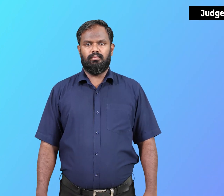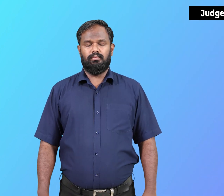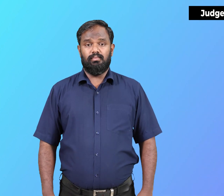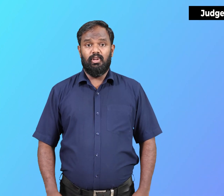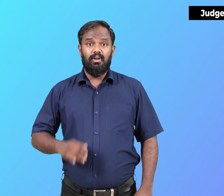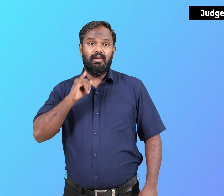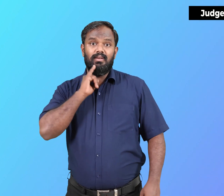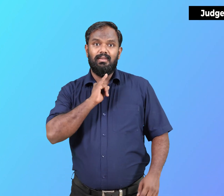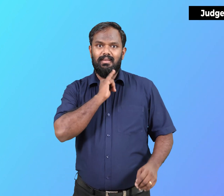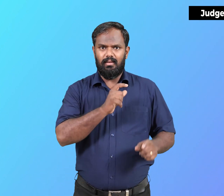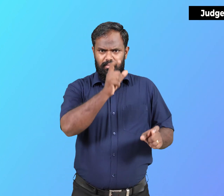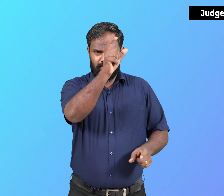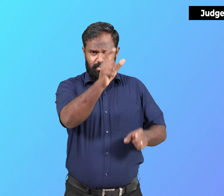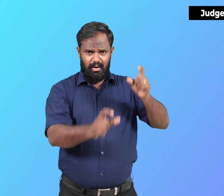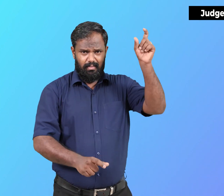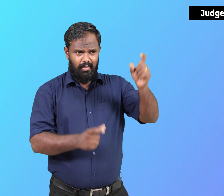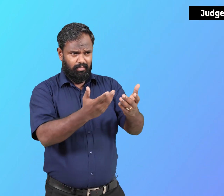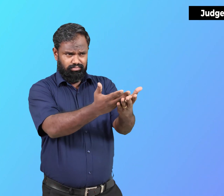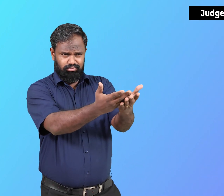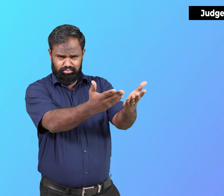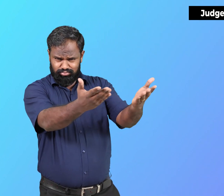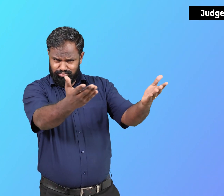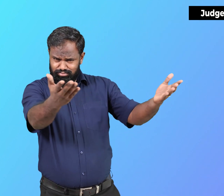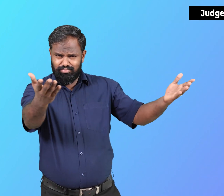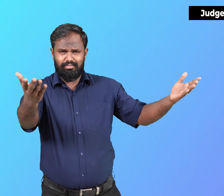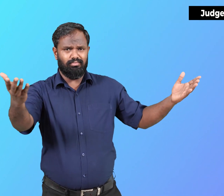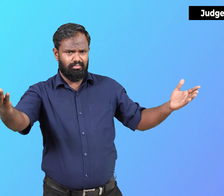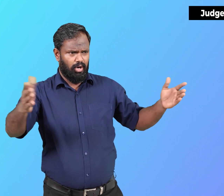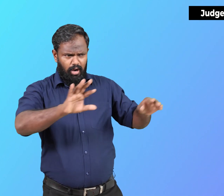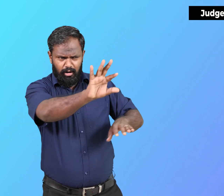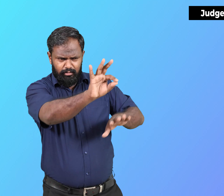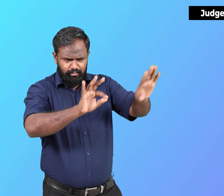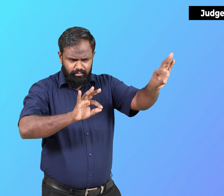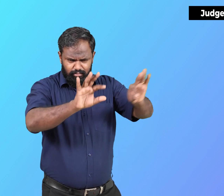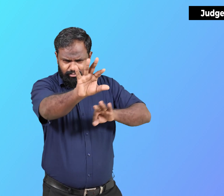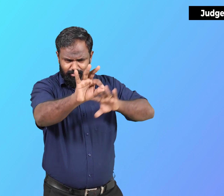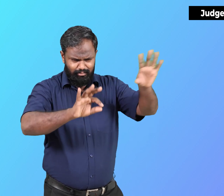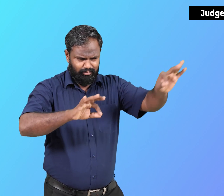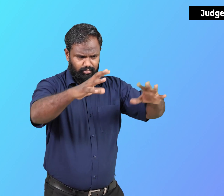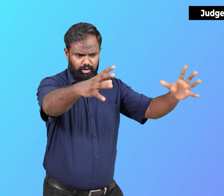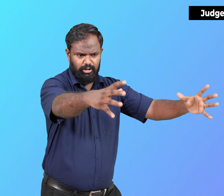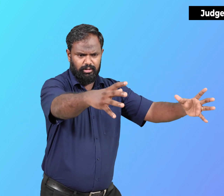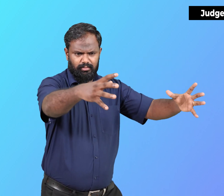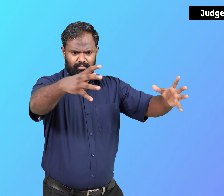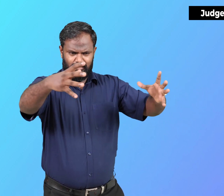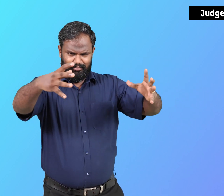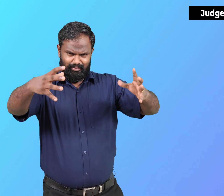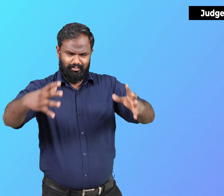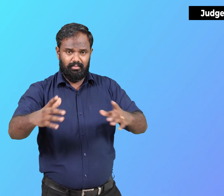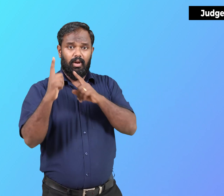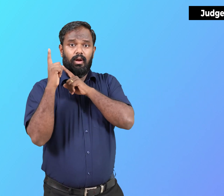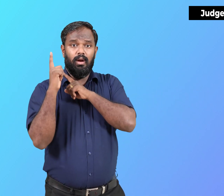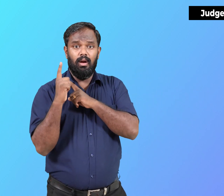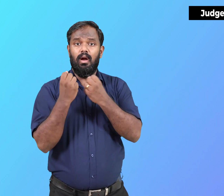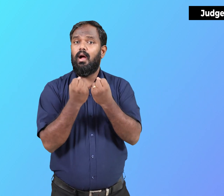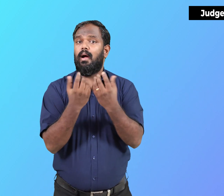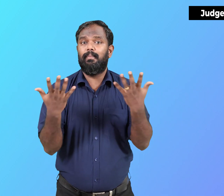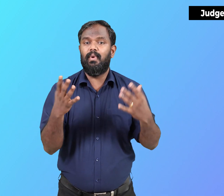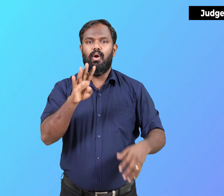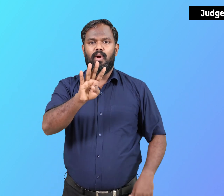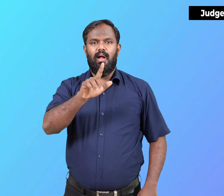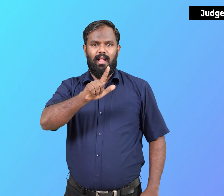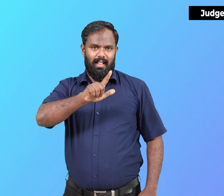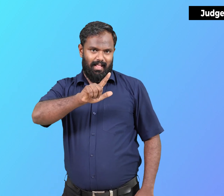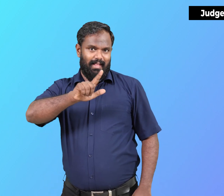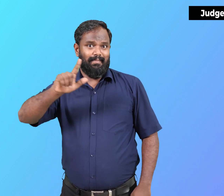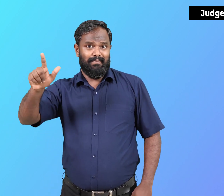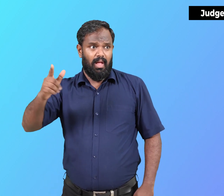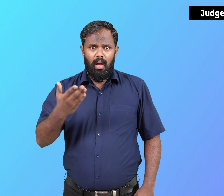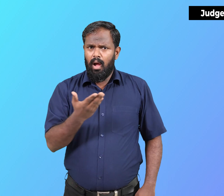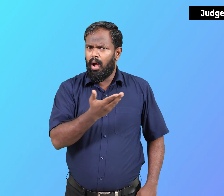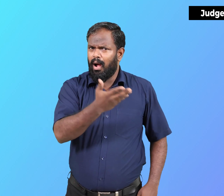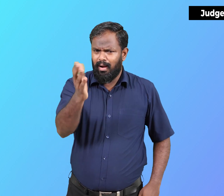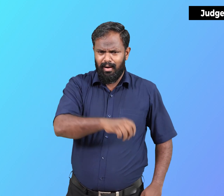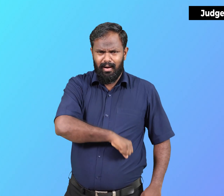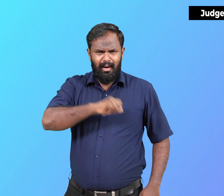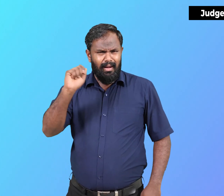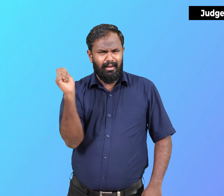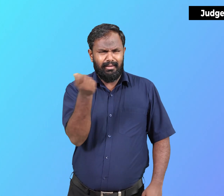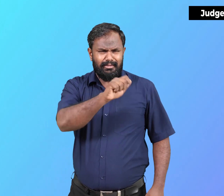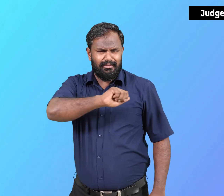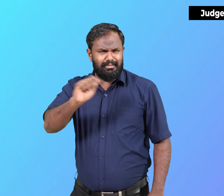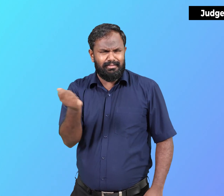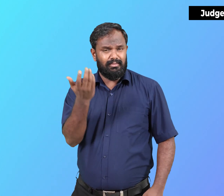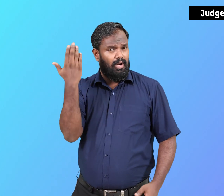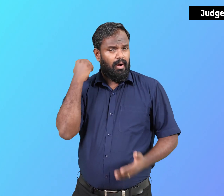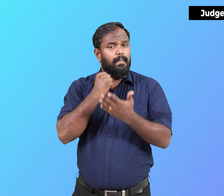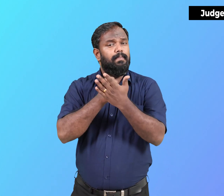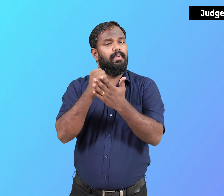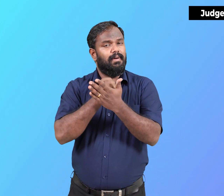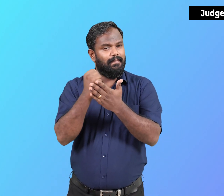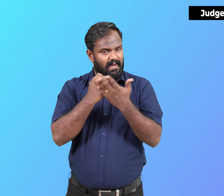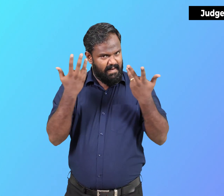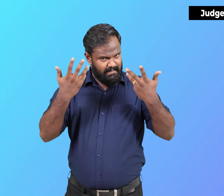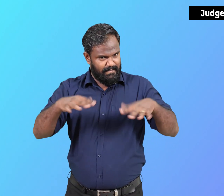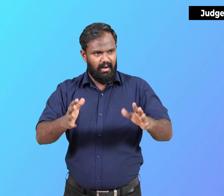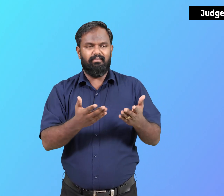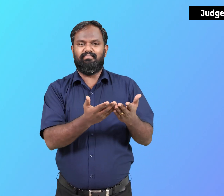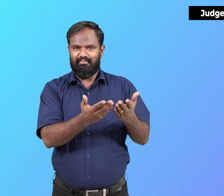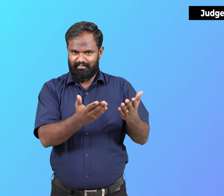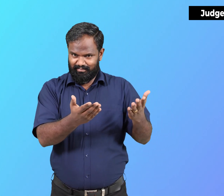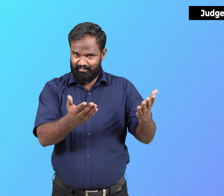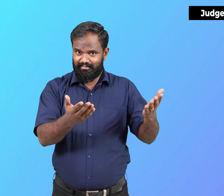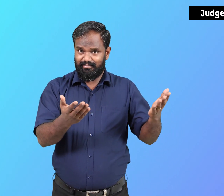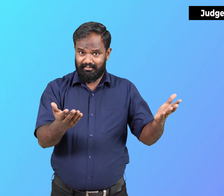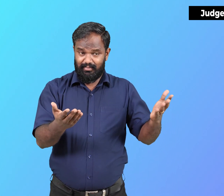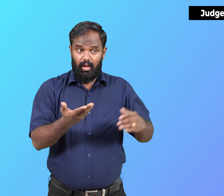All the tribes of Israel, except Benjamin, gathered 400,000 fighting men with swords. Each one was a trained soldier.